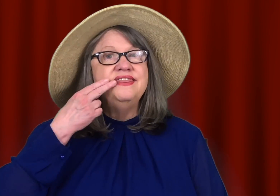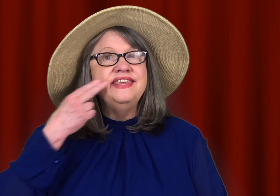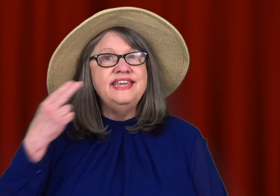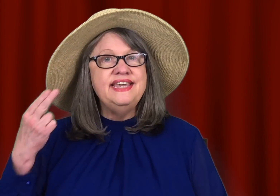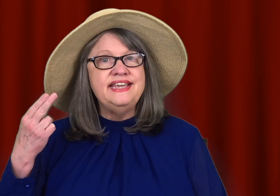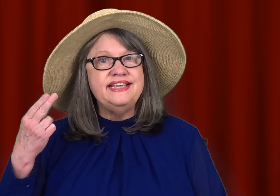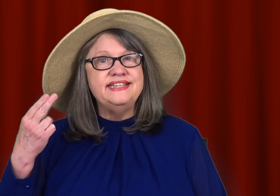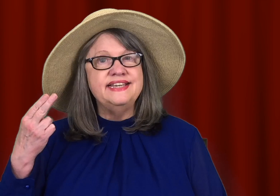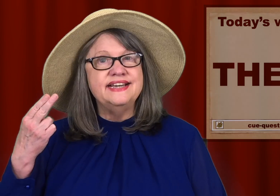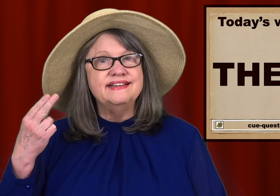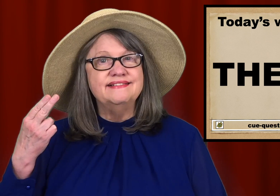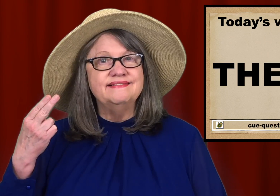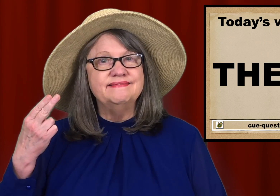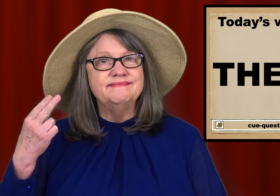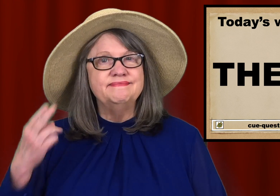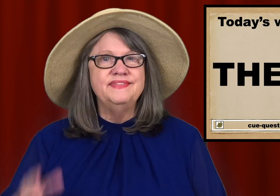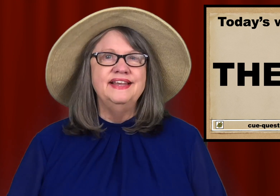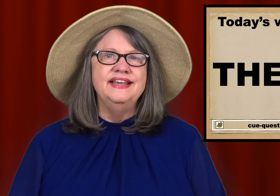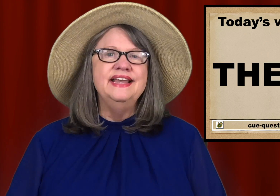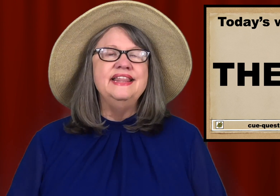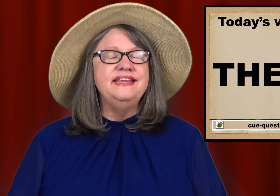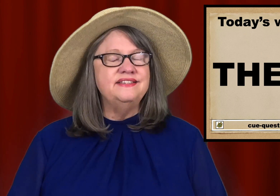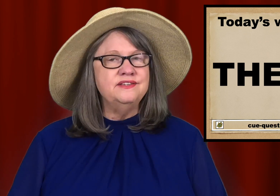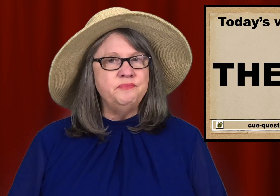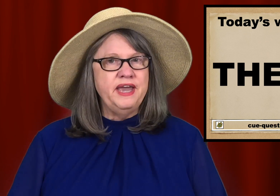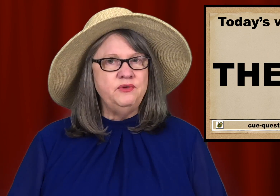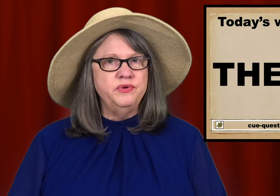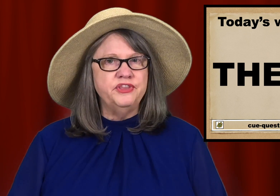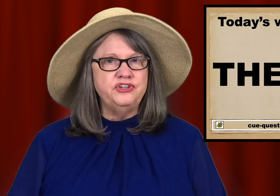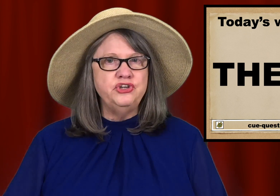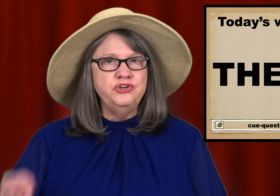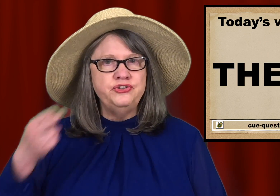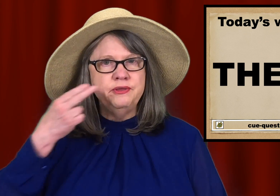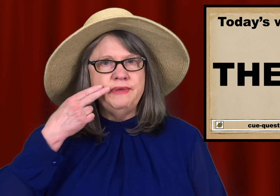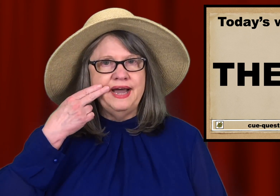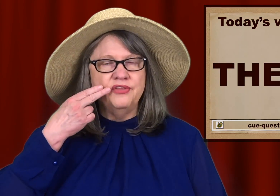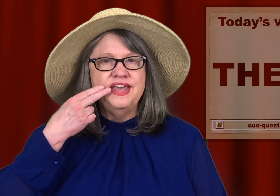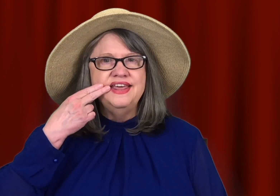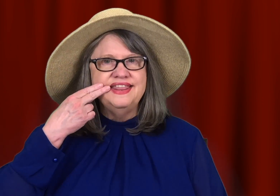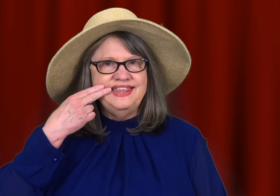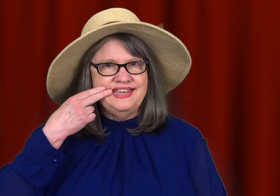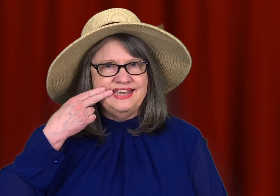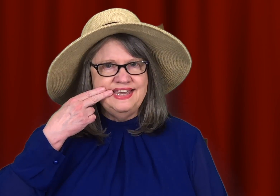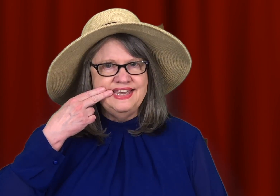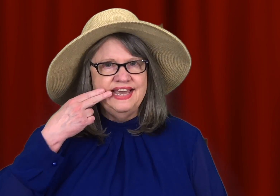These. These is made with the two to the mouth, /tHee/,